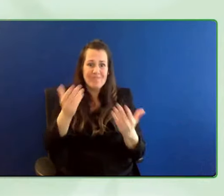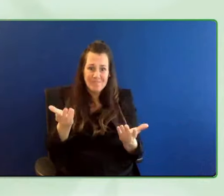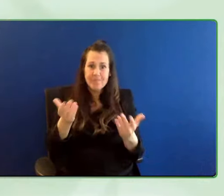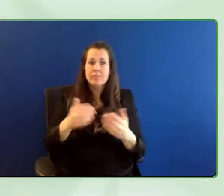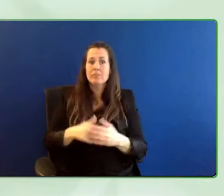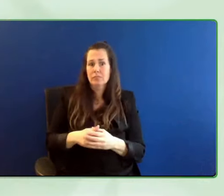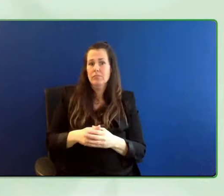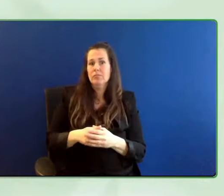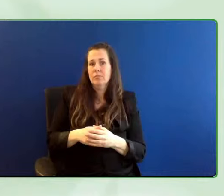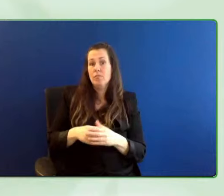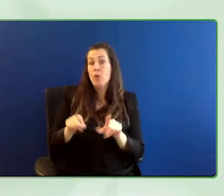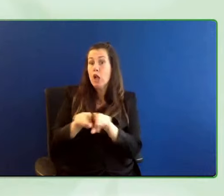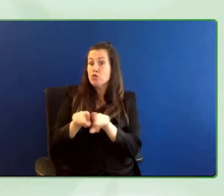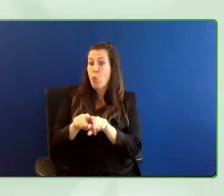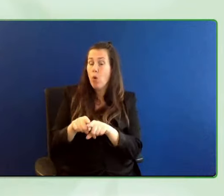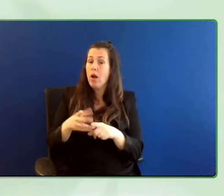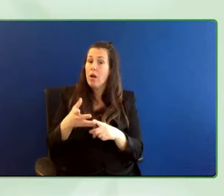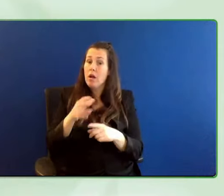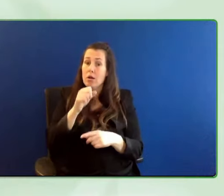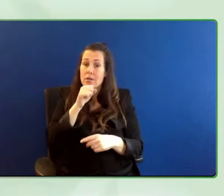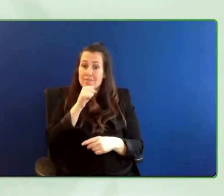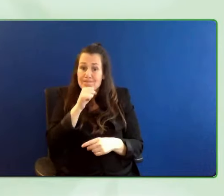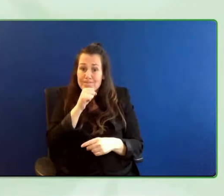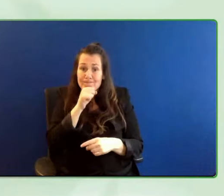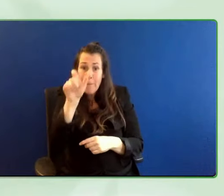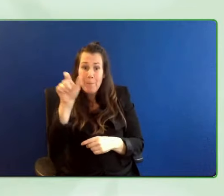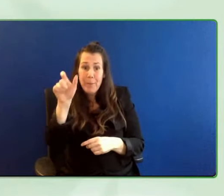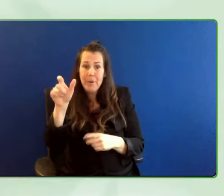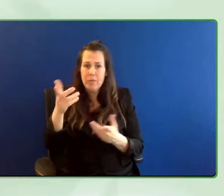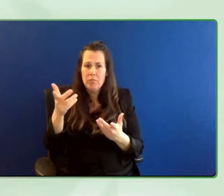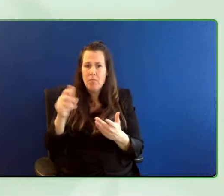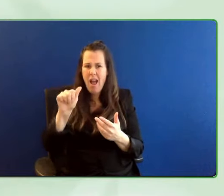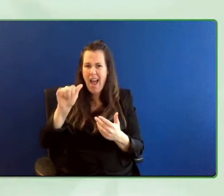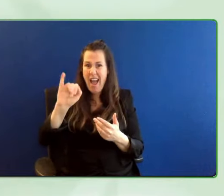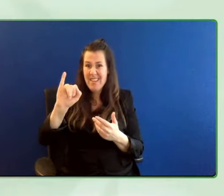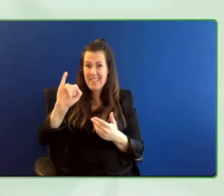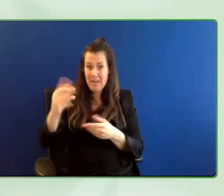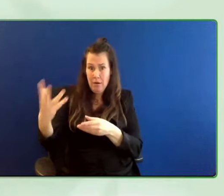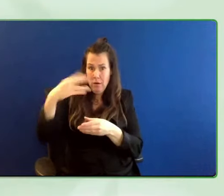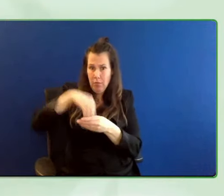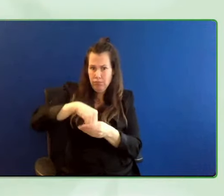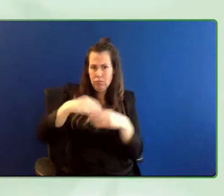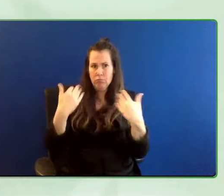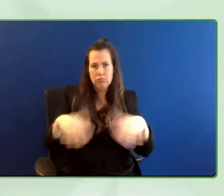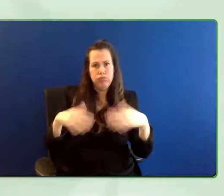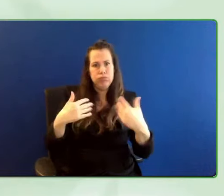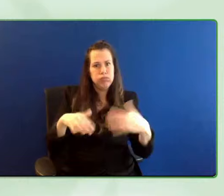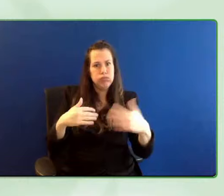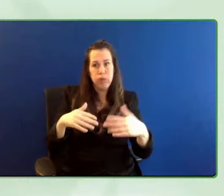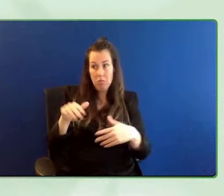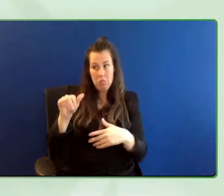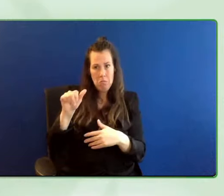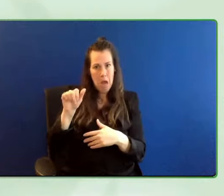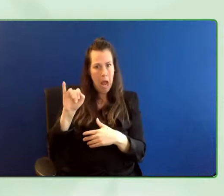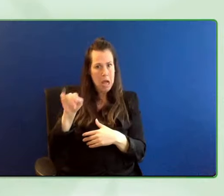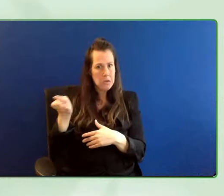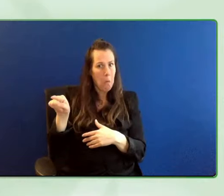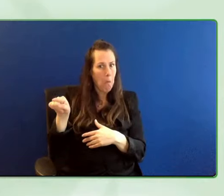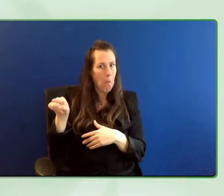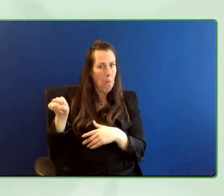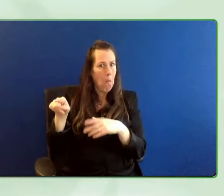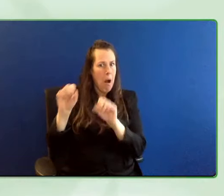the amount of paid care available which will inevitably shift the reliance to unpaid care.